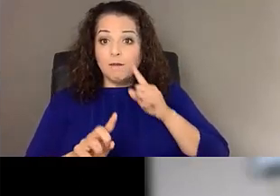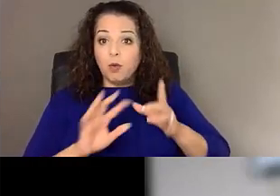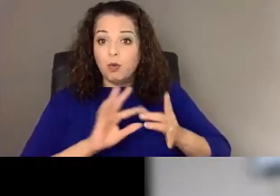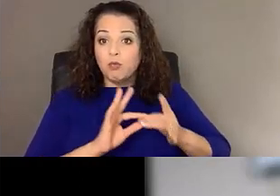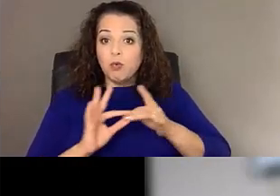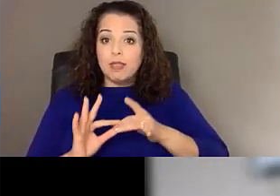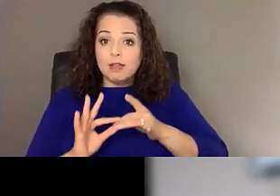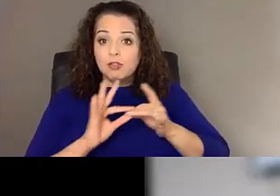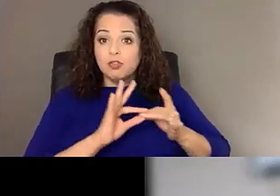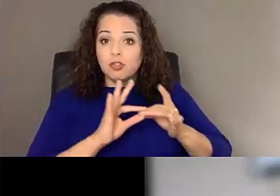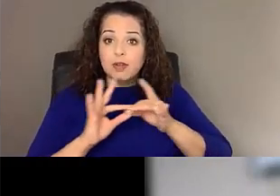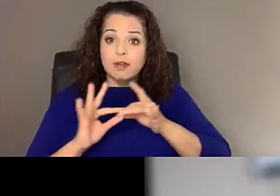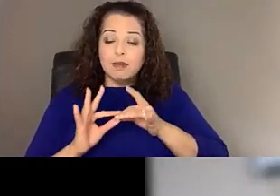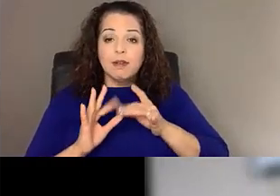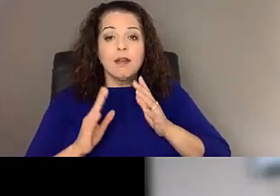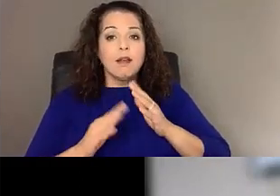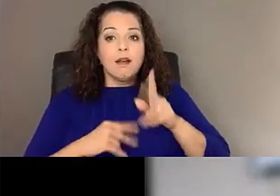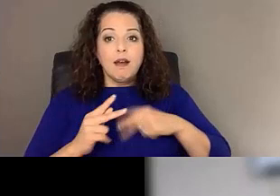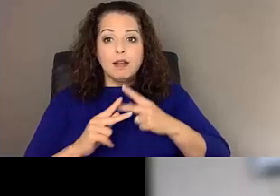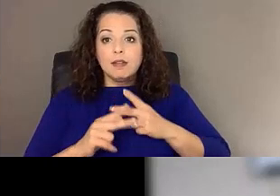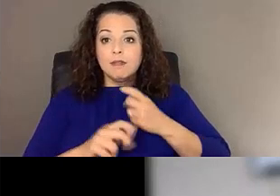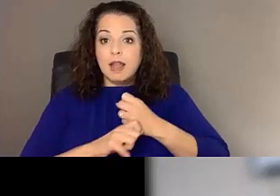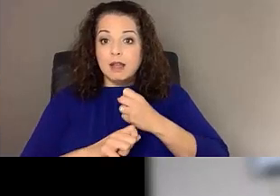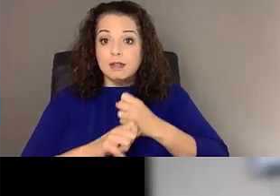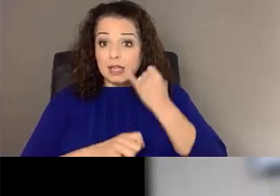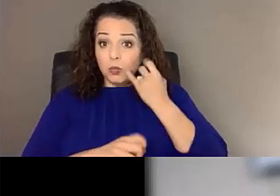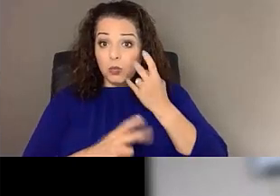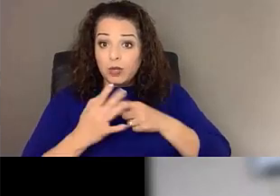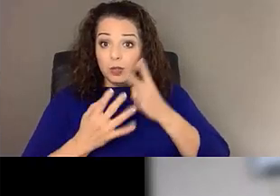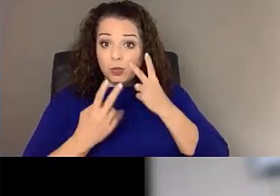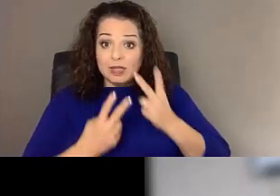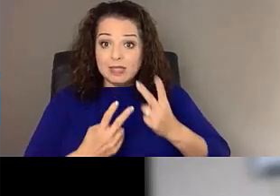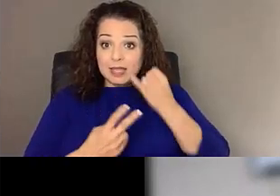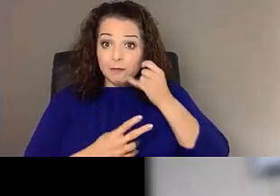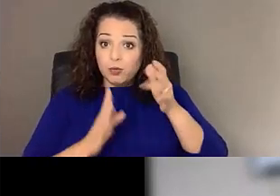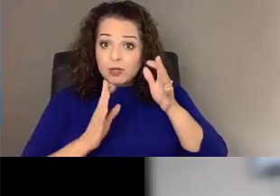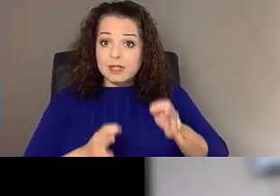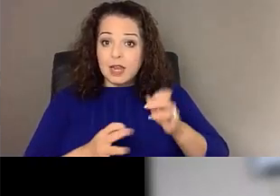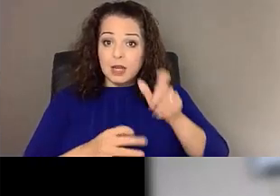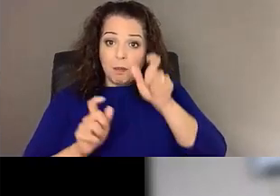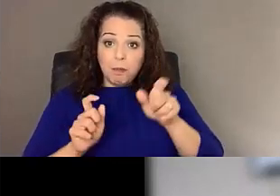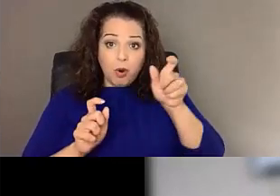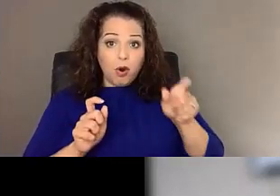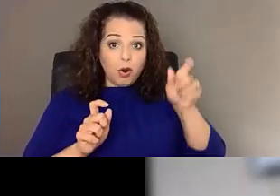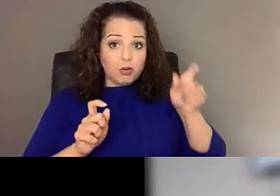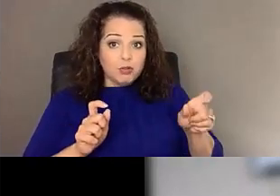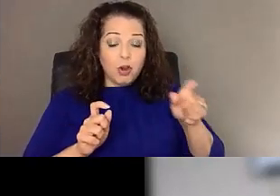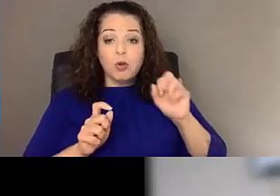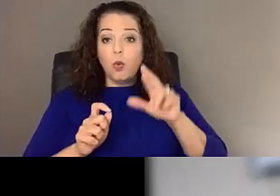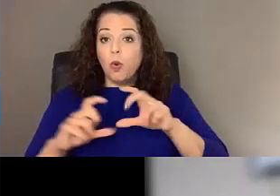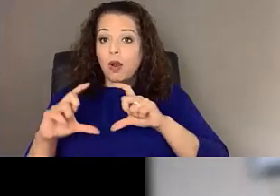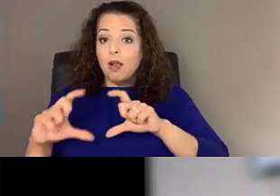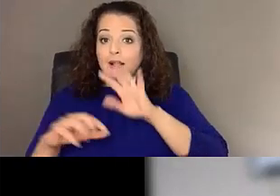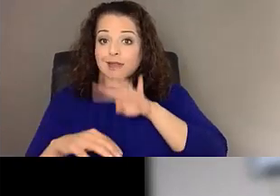So what you can see here is, if you're deciding between a bar chart and a table, for example, if you